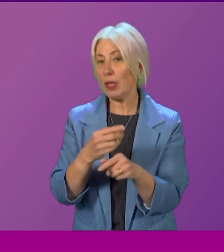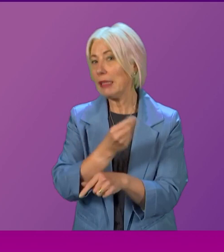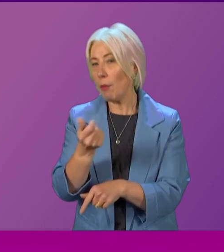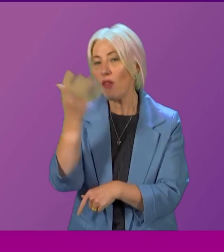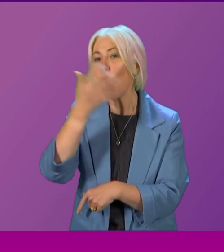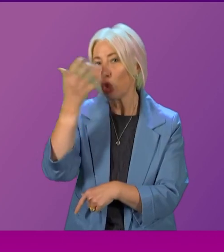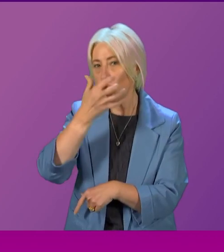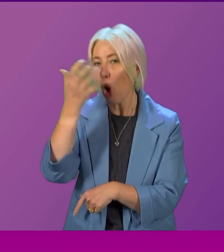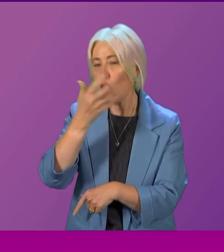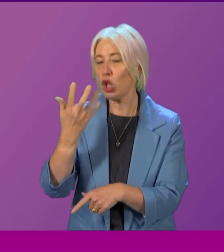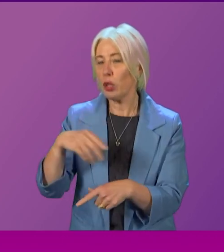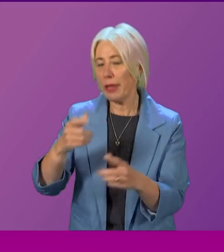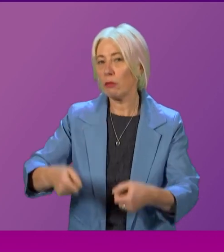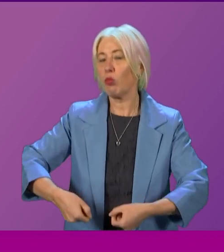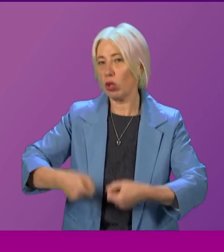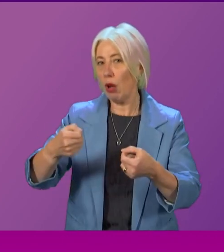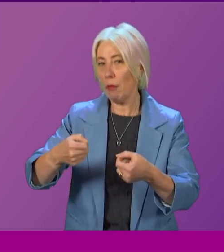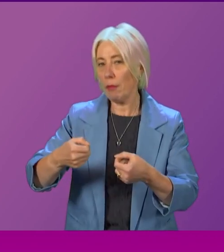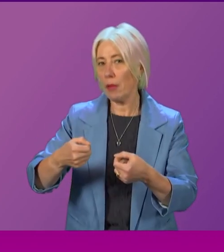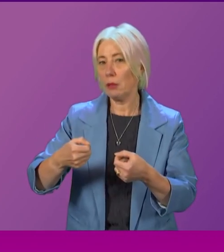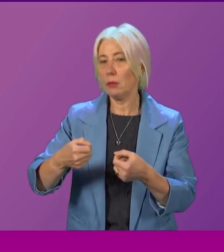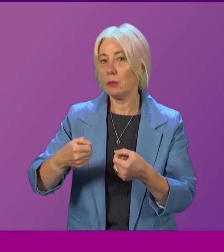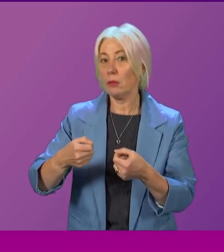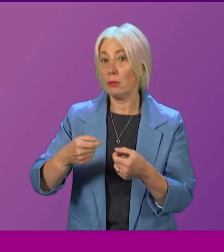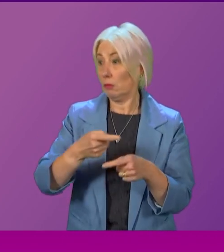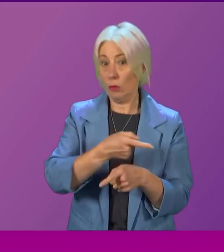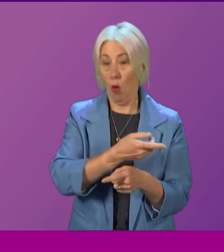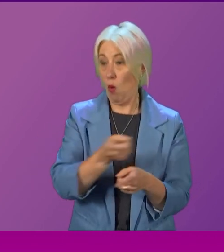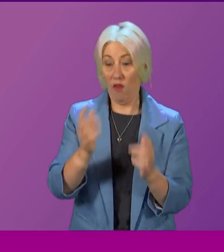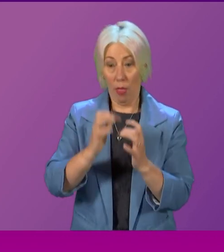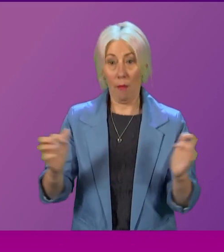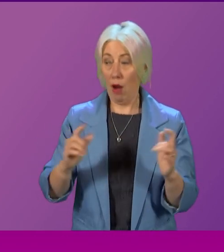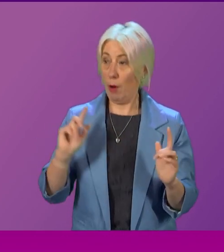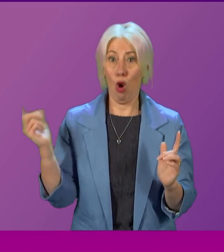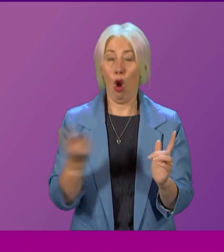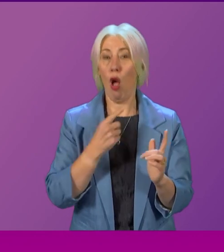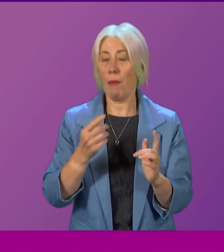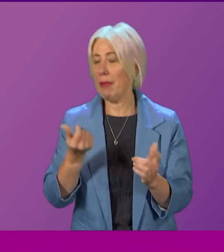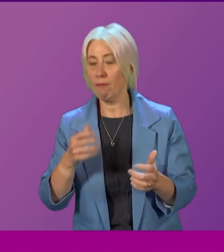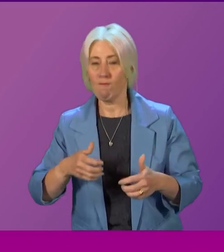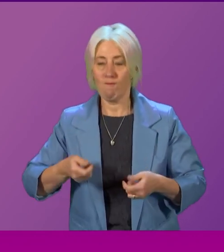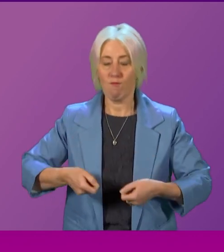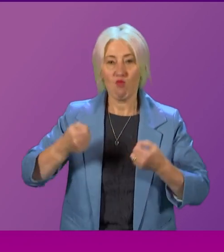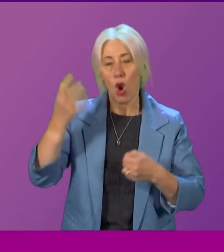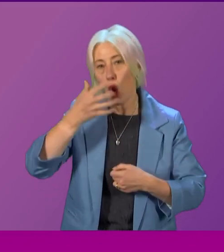that have been raised by members from all sides of the chamber.